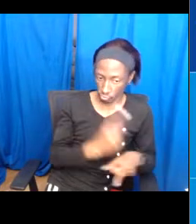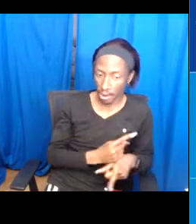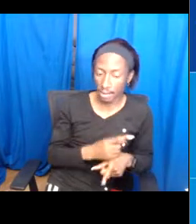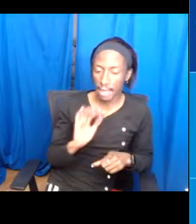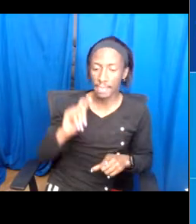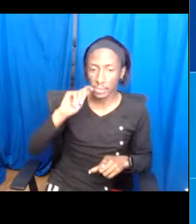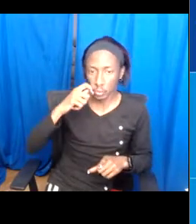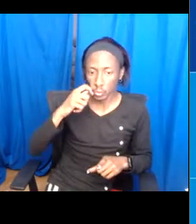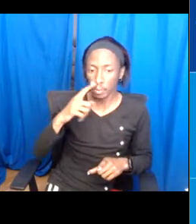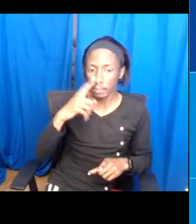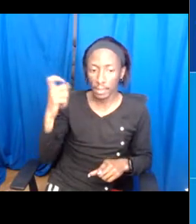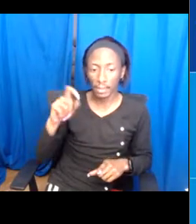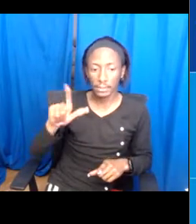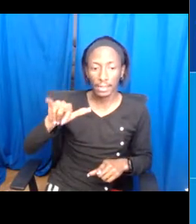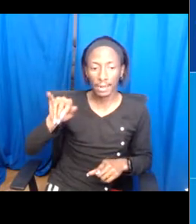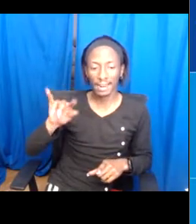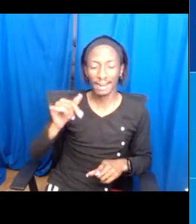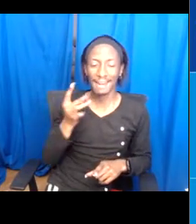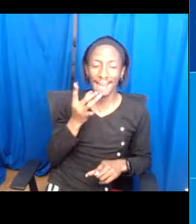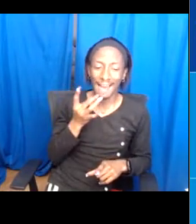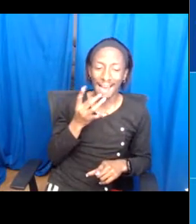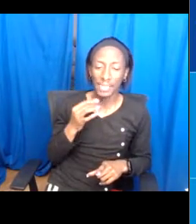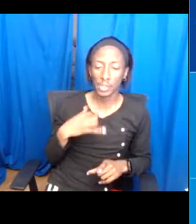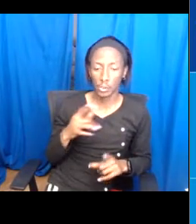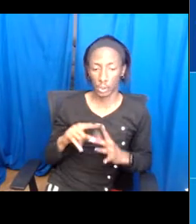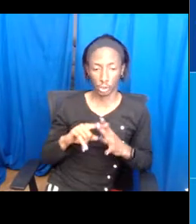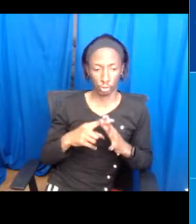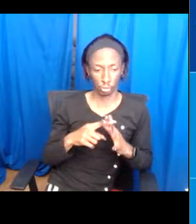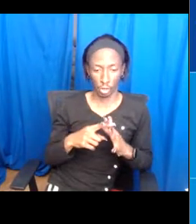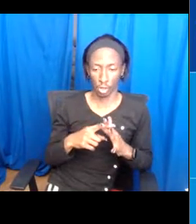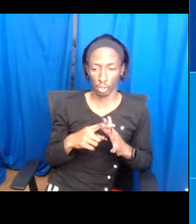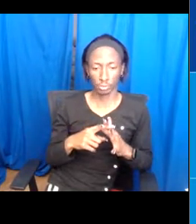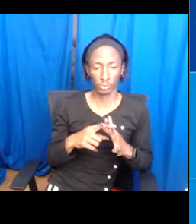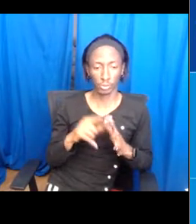is that you can start to take out little pieces of it